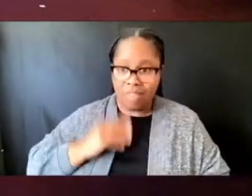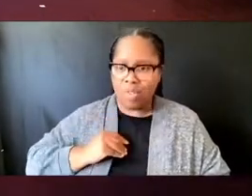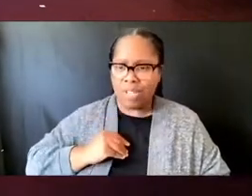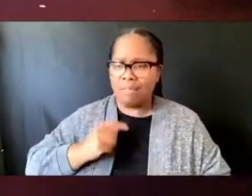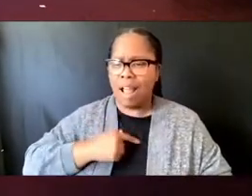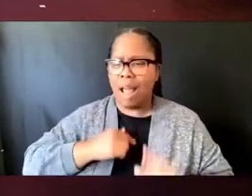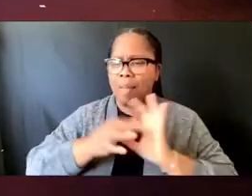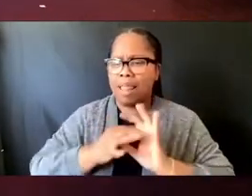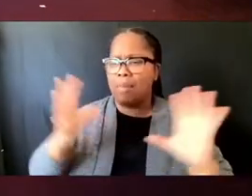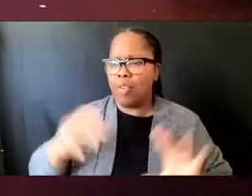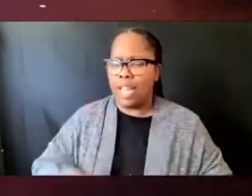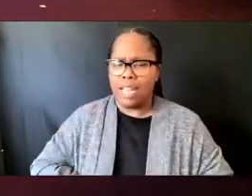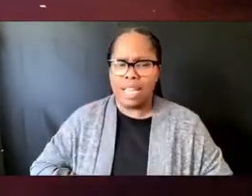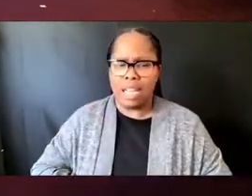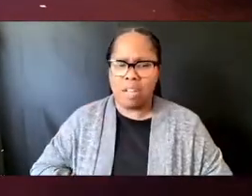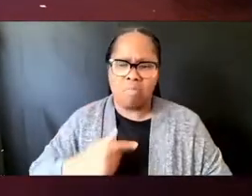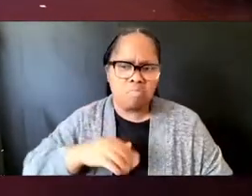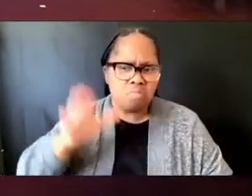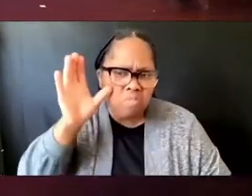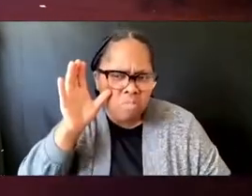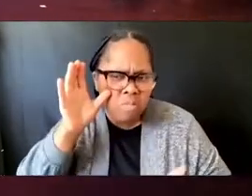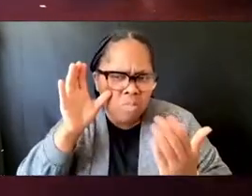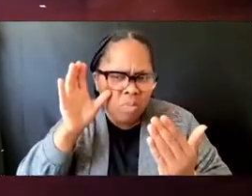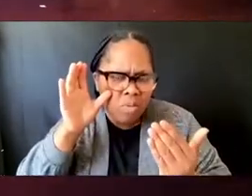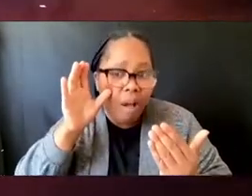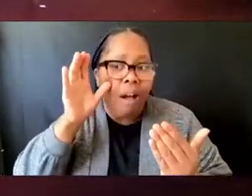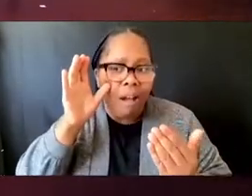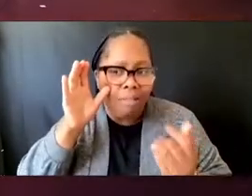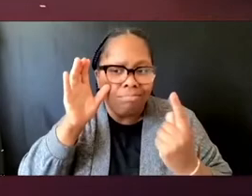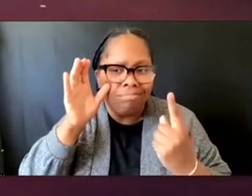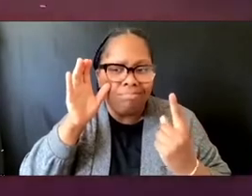When I am listed for understanding, I am liberated.